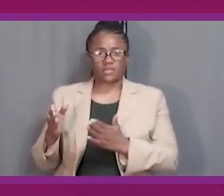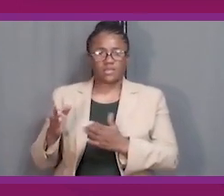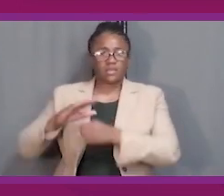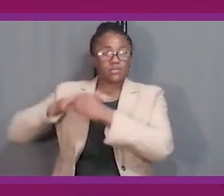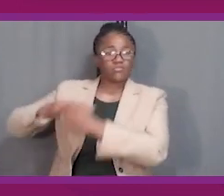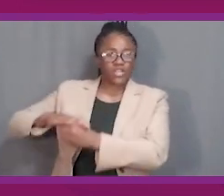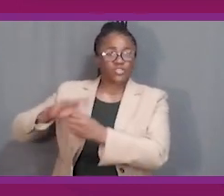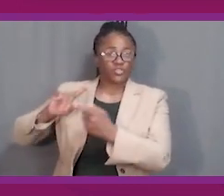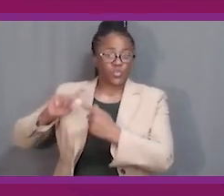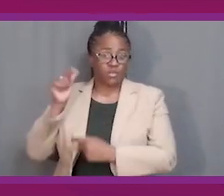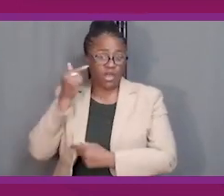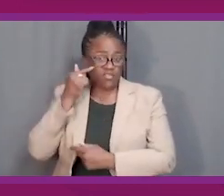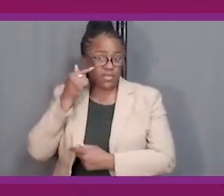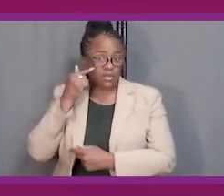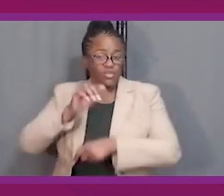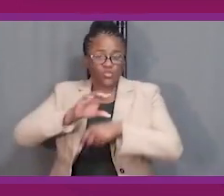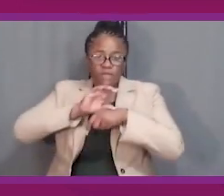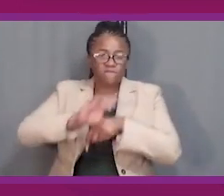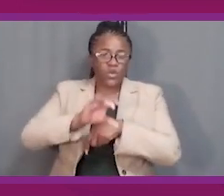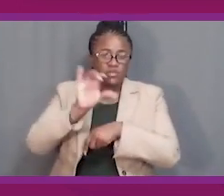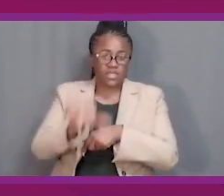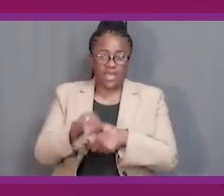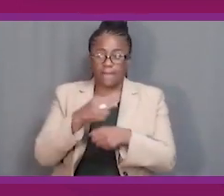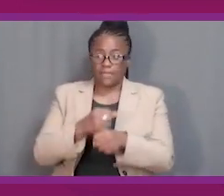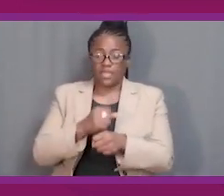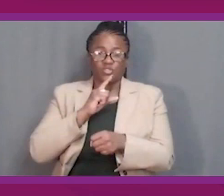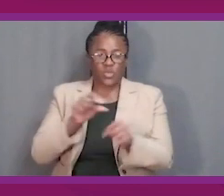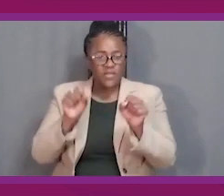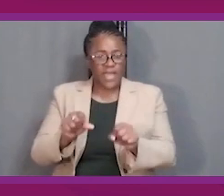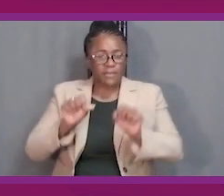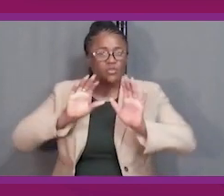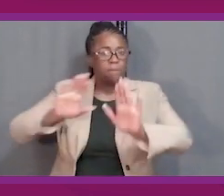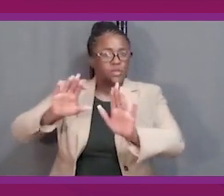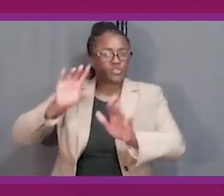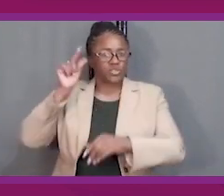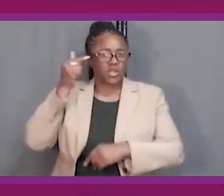governments and those in power to do the things that could actually make a difference in